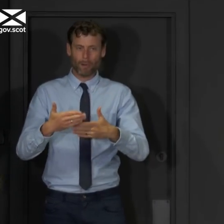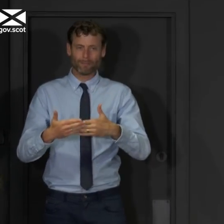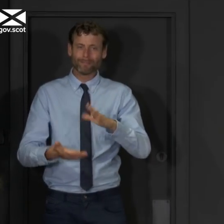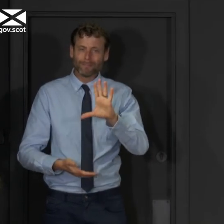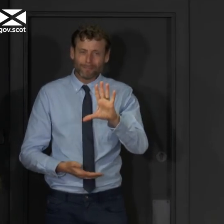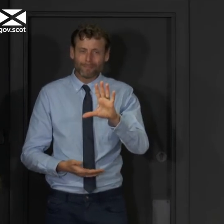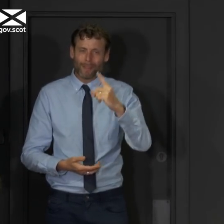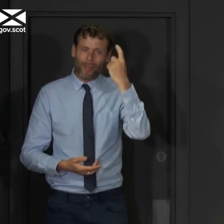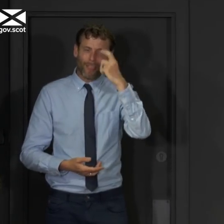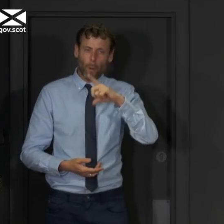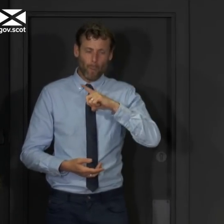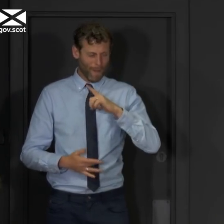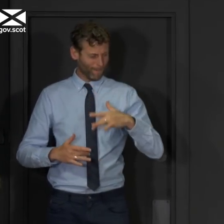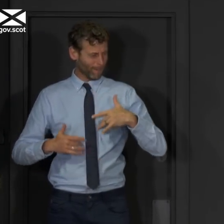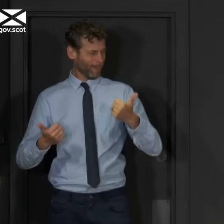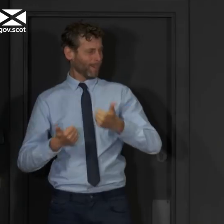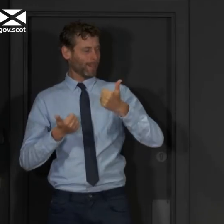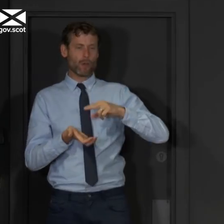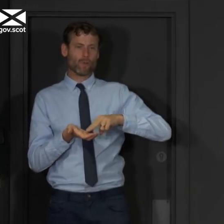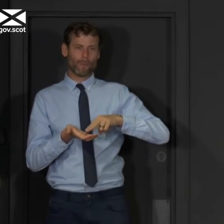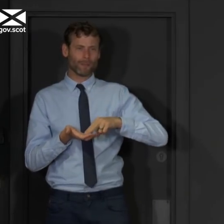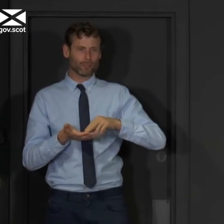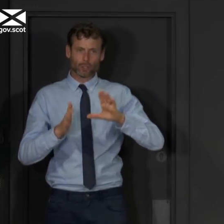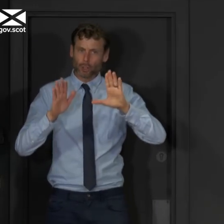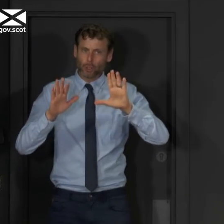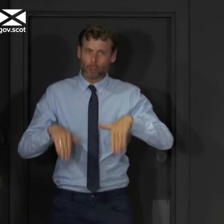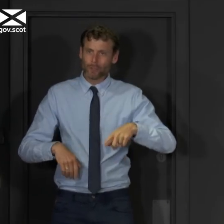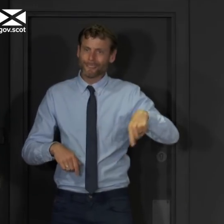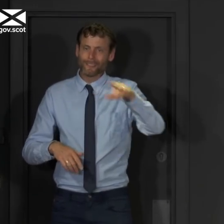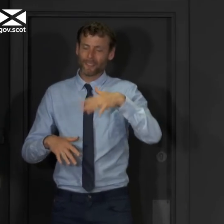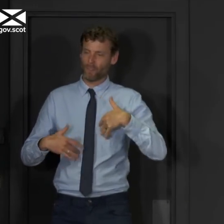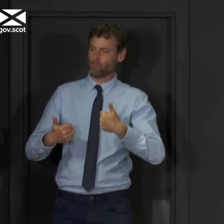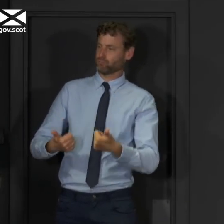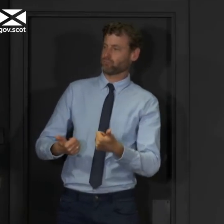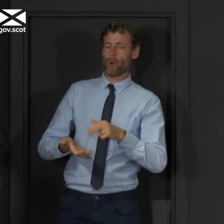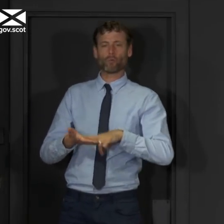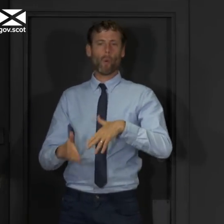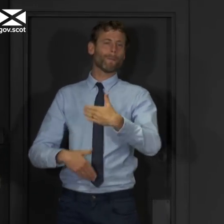why that is - because it shouldn't yet be feeling as if it is getting back to normal.